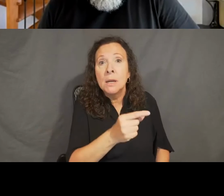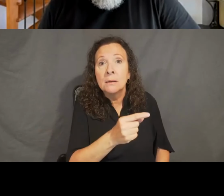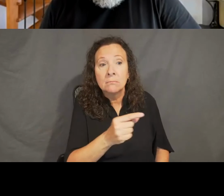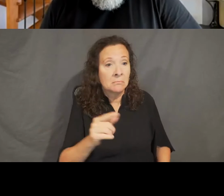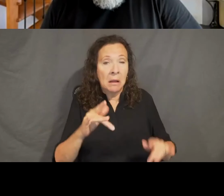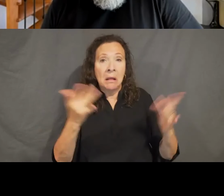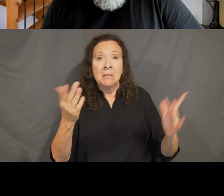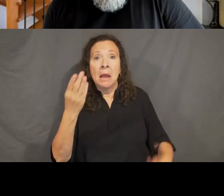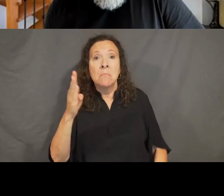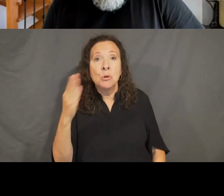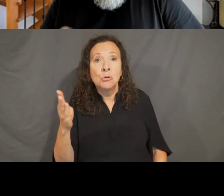idea how to tell.